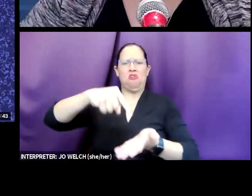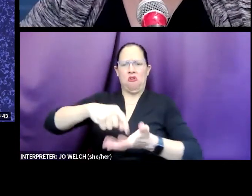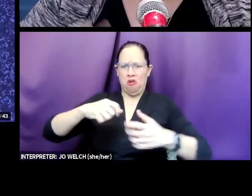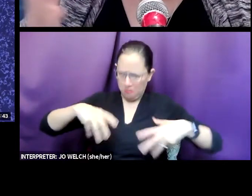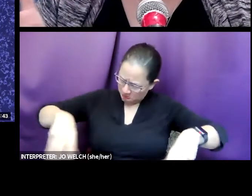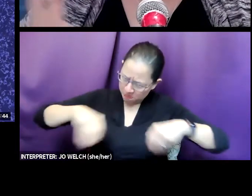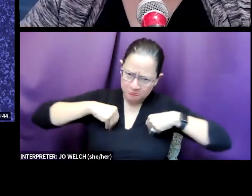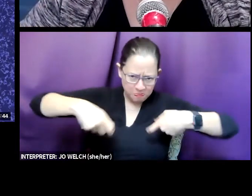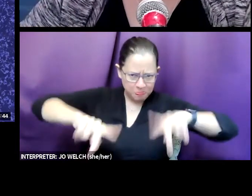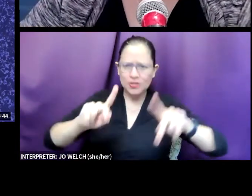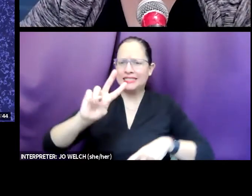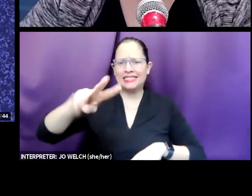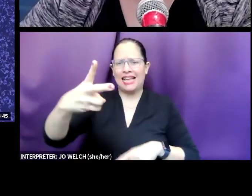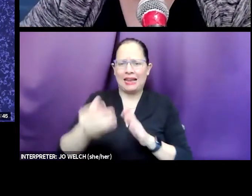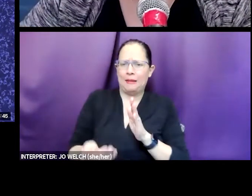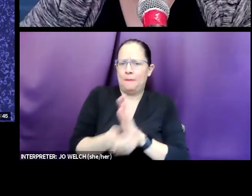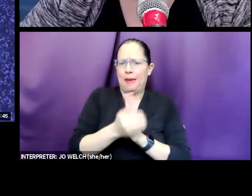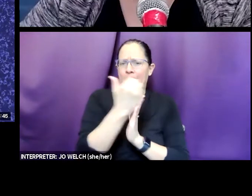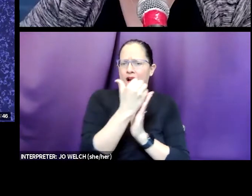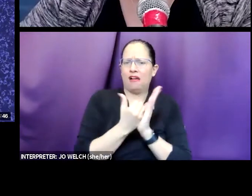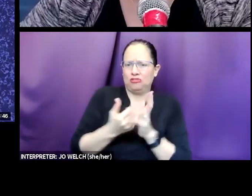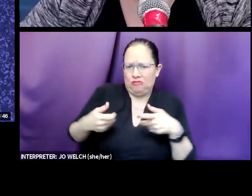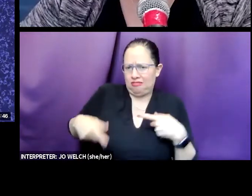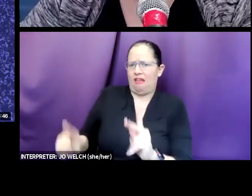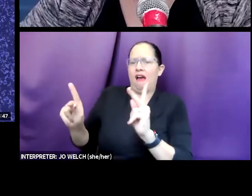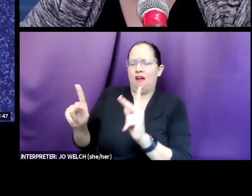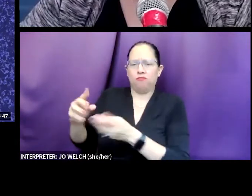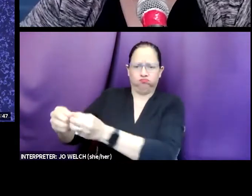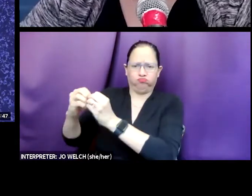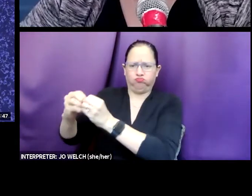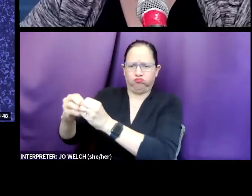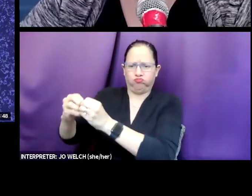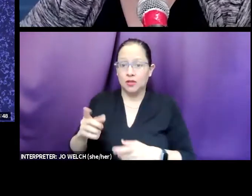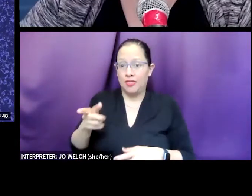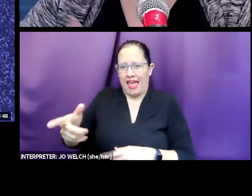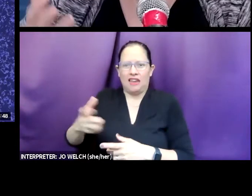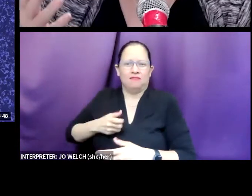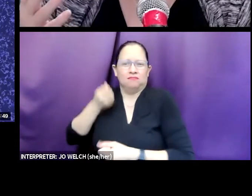And this is also a place where people have discussed at length and shared at length.